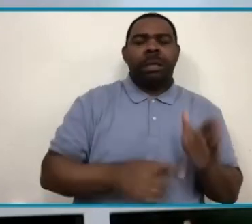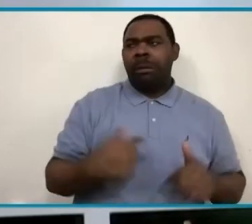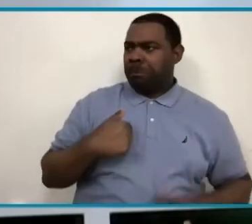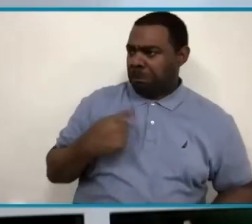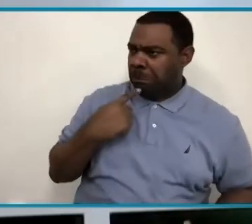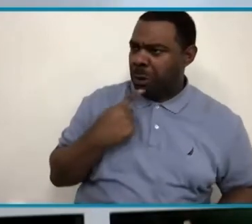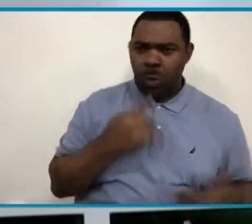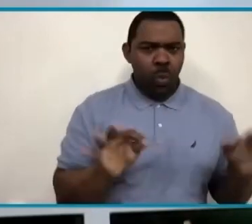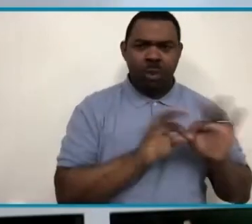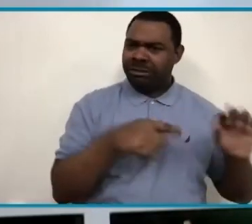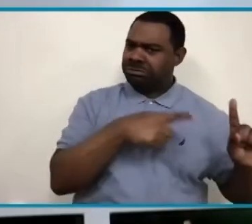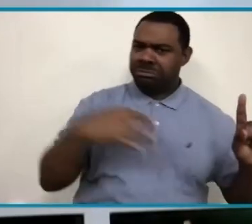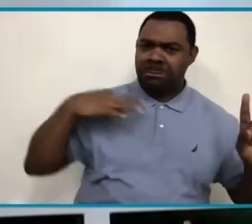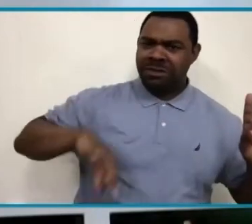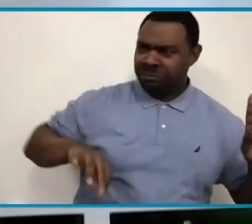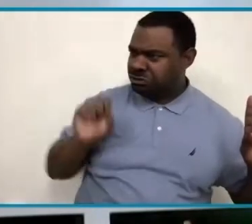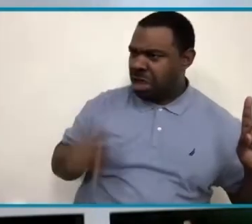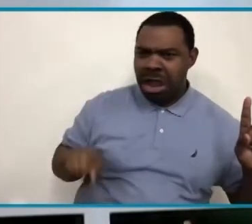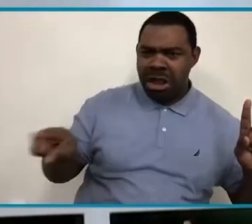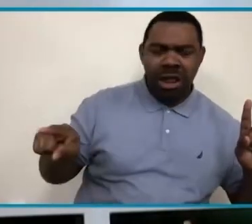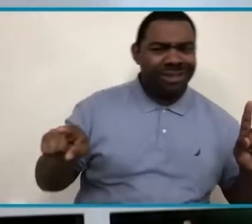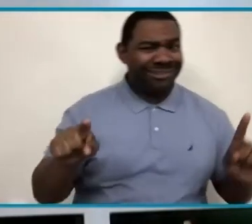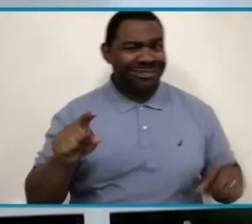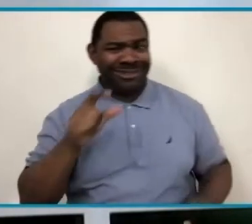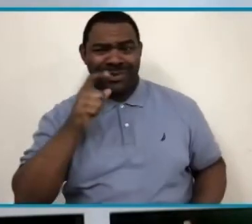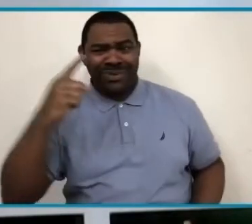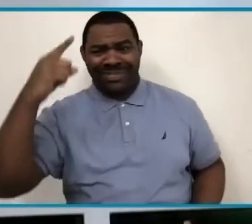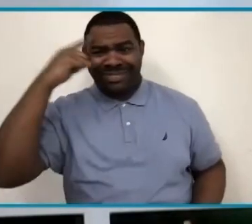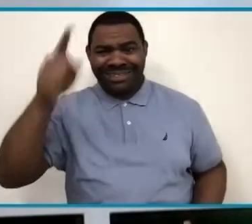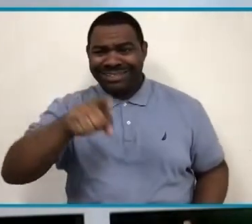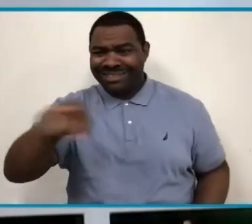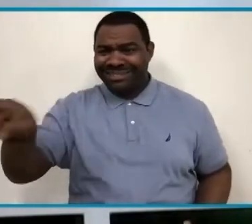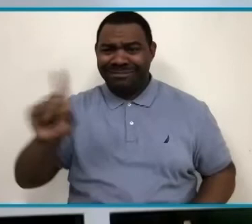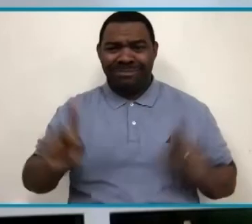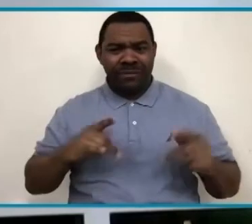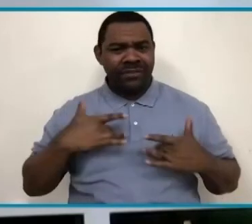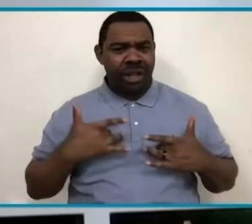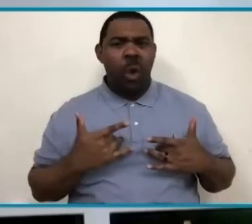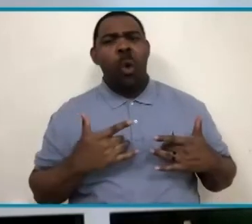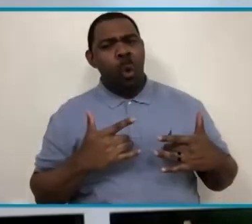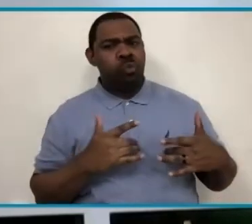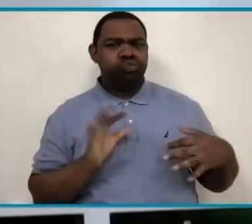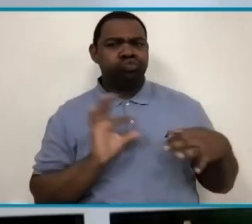I don't think there is a one-to-one relationship between music input and the experience of